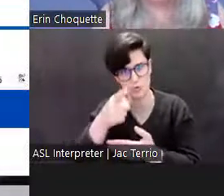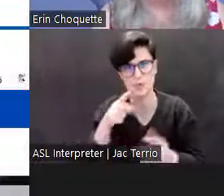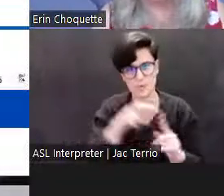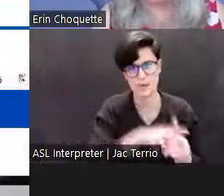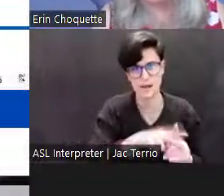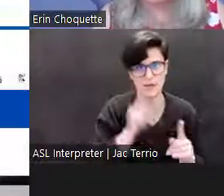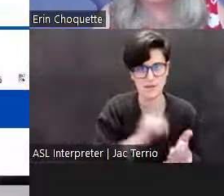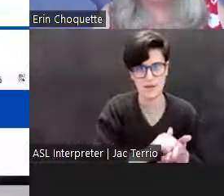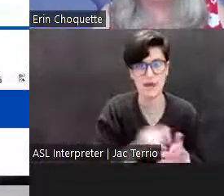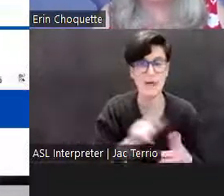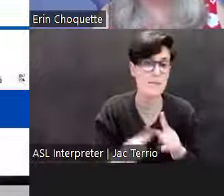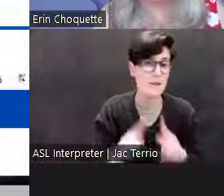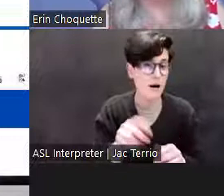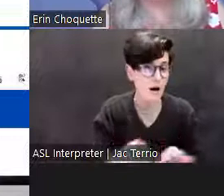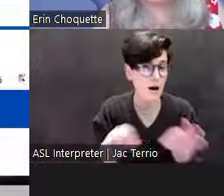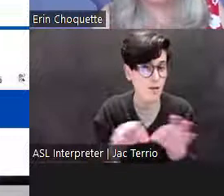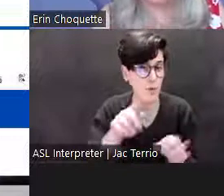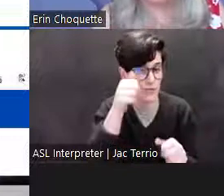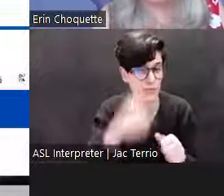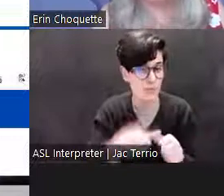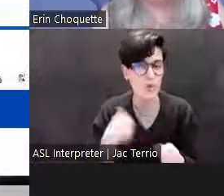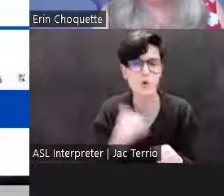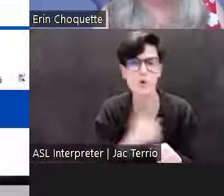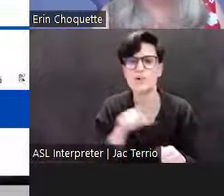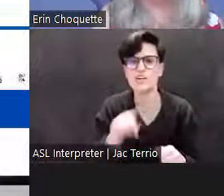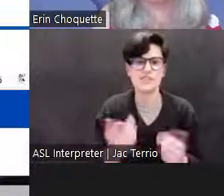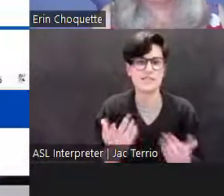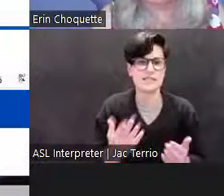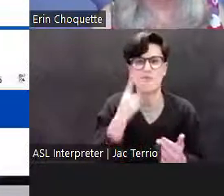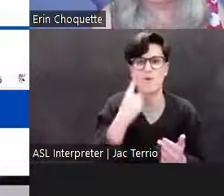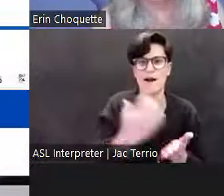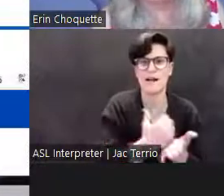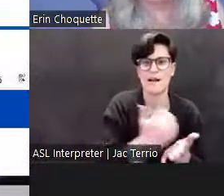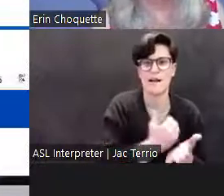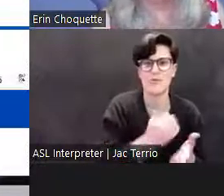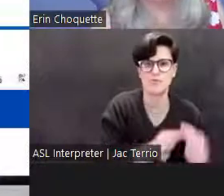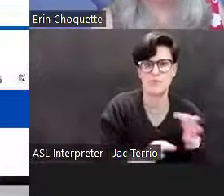we're just there for incoming placement. 15:53:31 If you need Job protected leave under